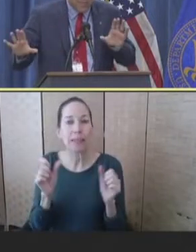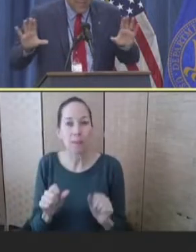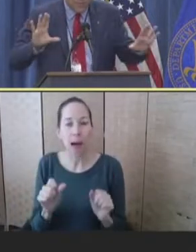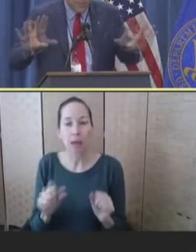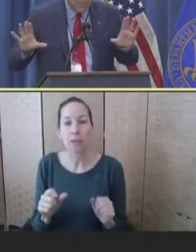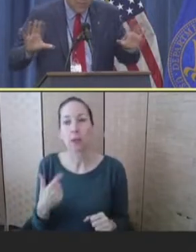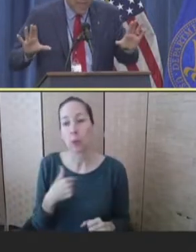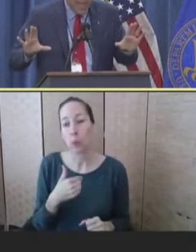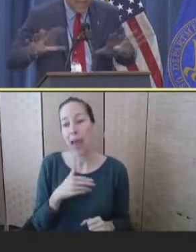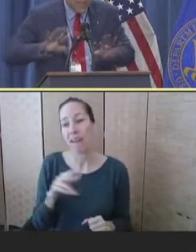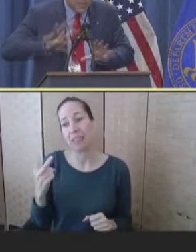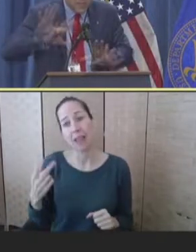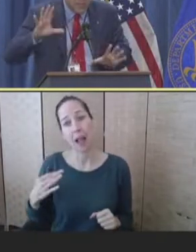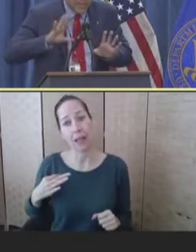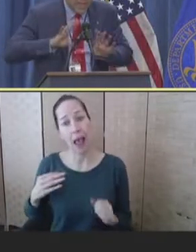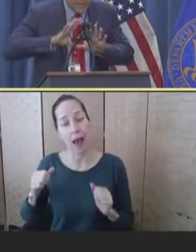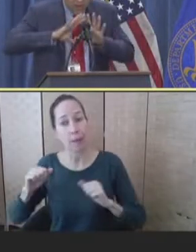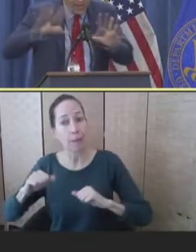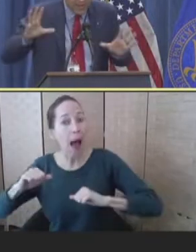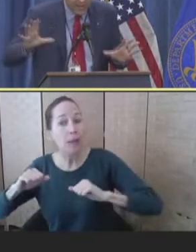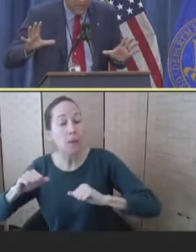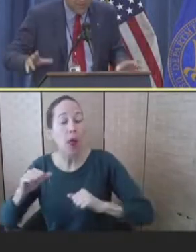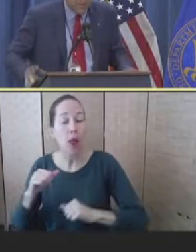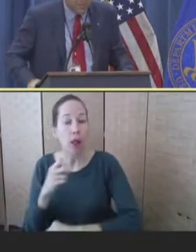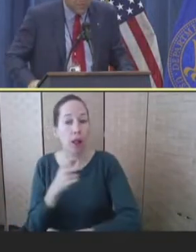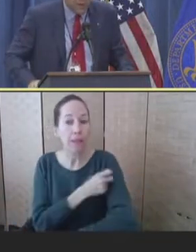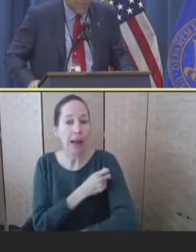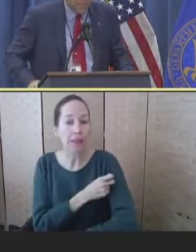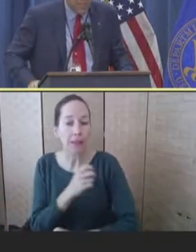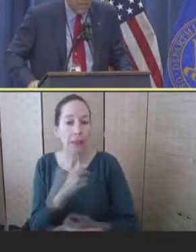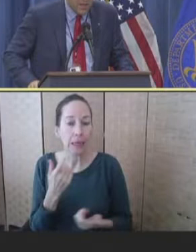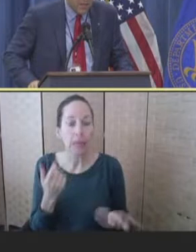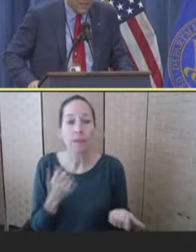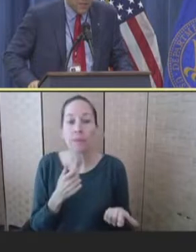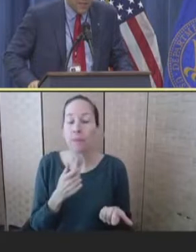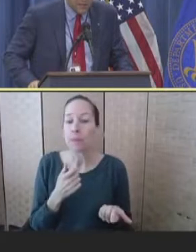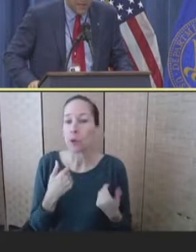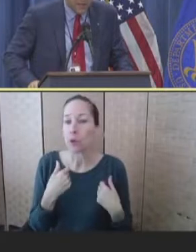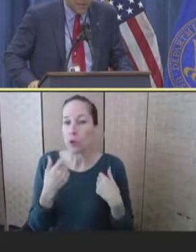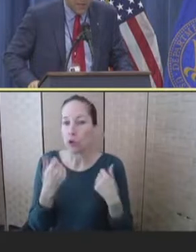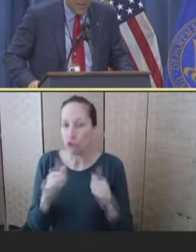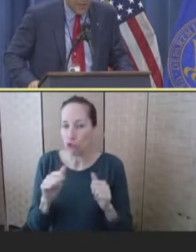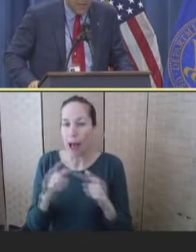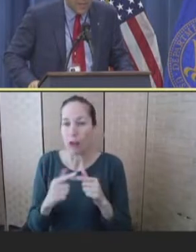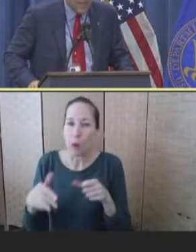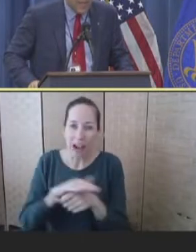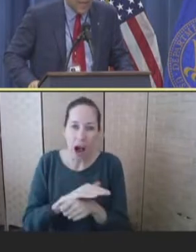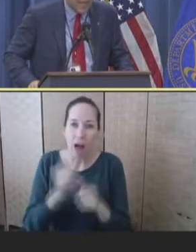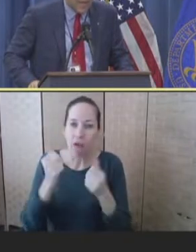So, we have two candidates that kind of try to cover the breadth of influenza virus strains.